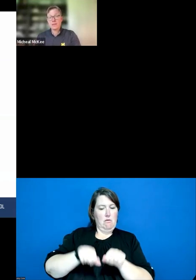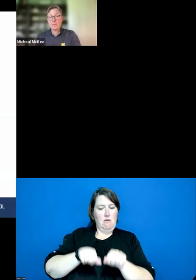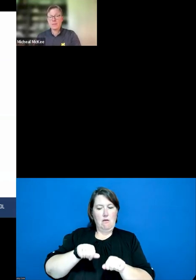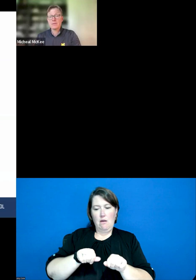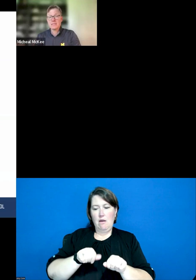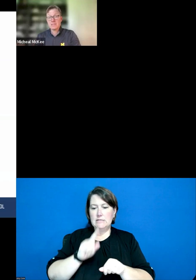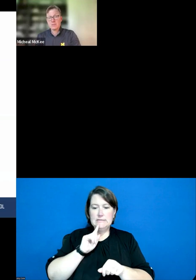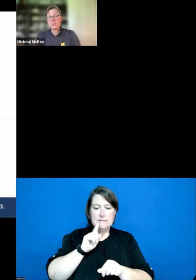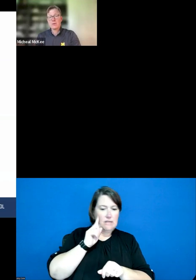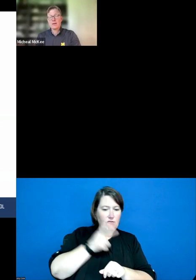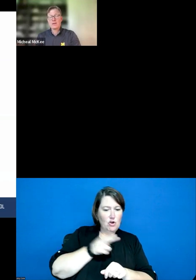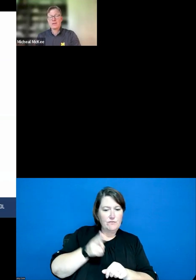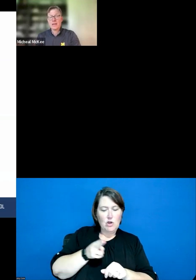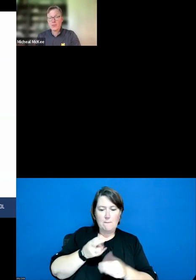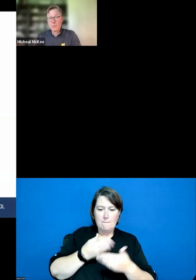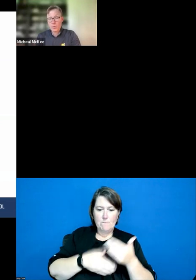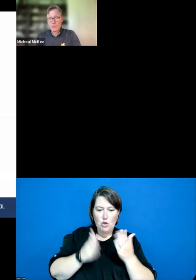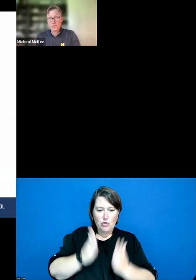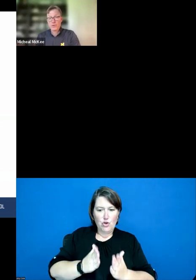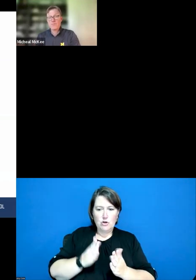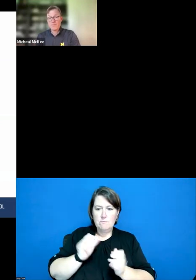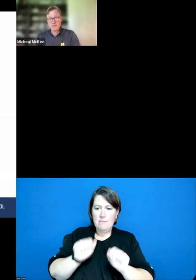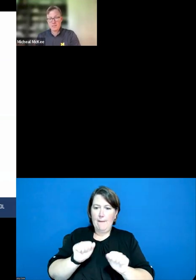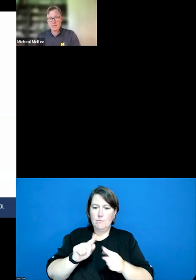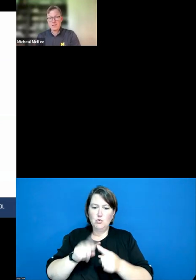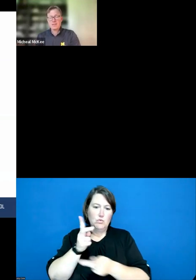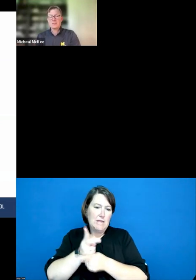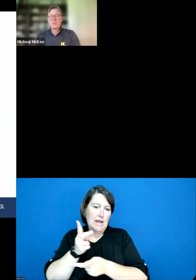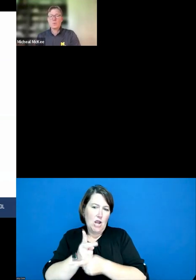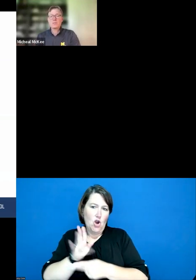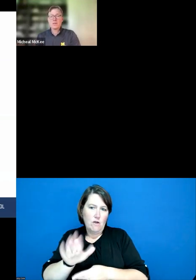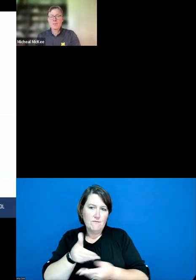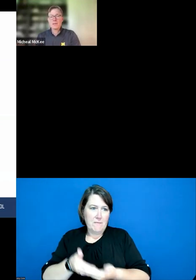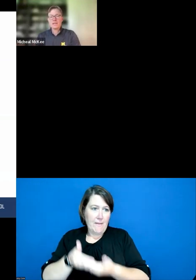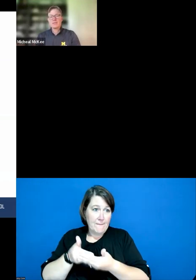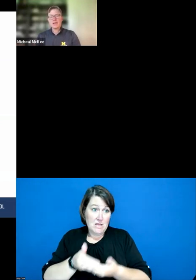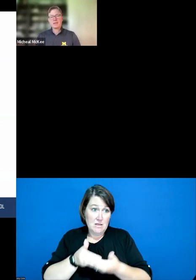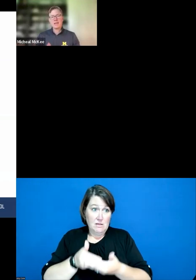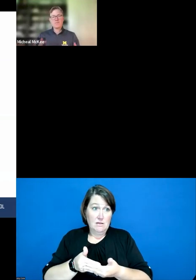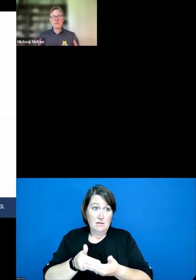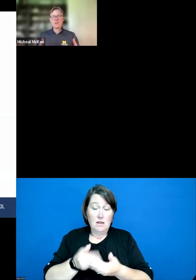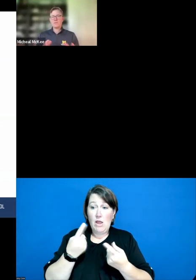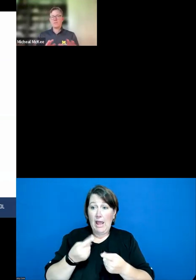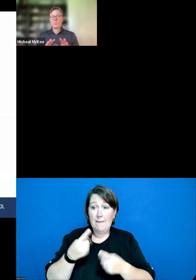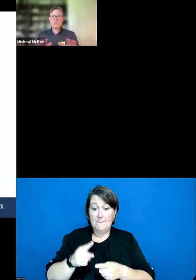inability to care for their infant. So what's happening is that they feel we